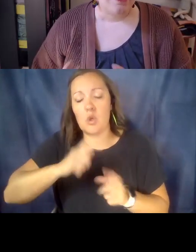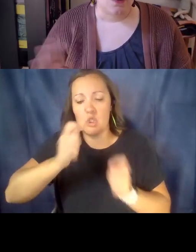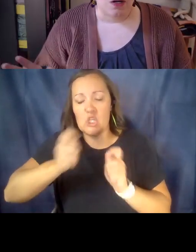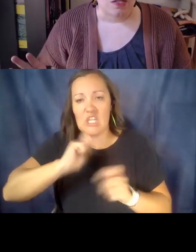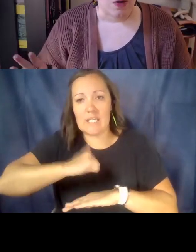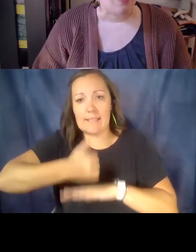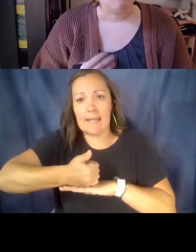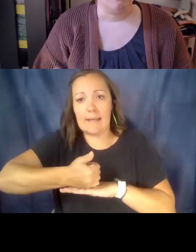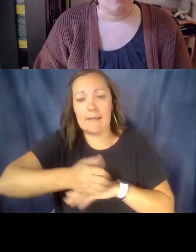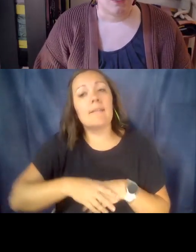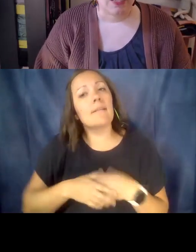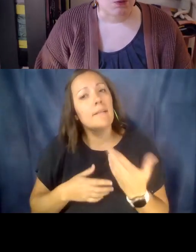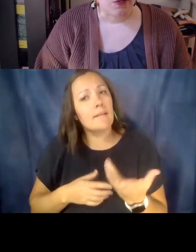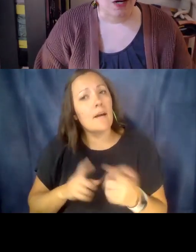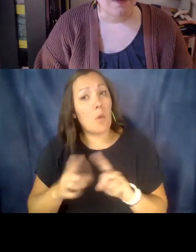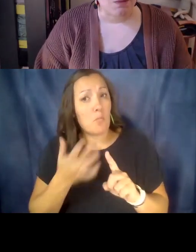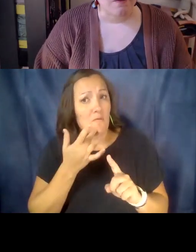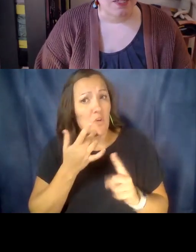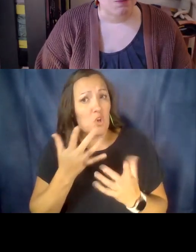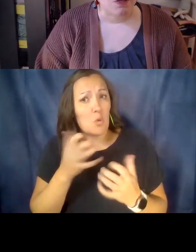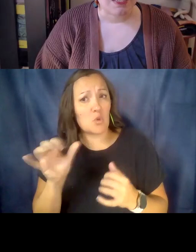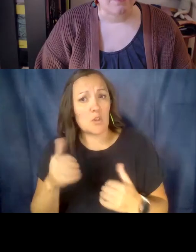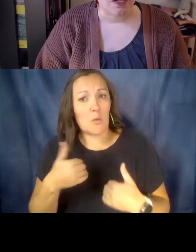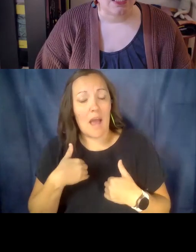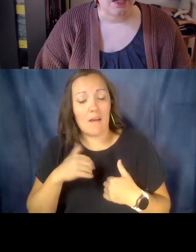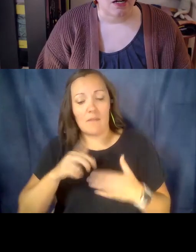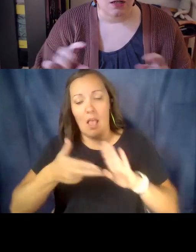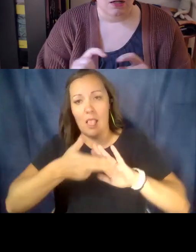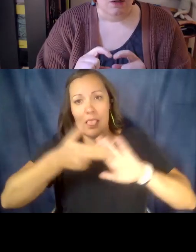you want to also have a label pretty want to have something visible that makes it clear.